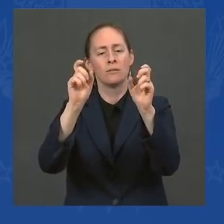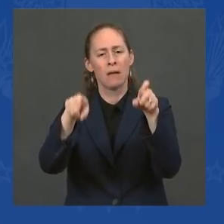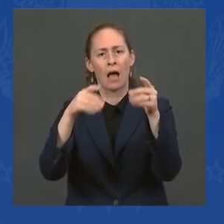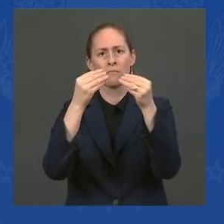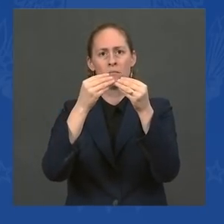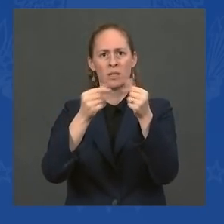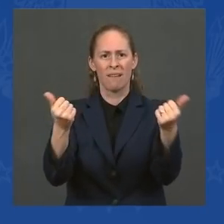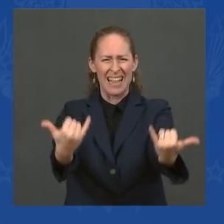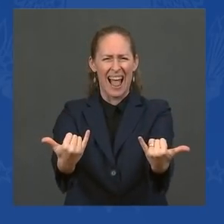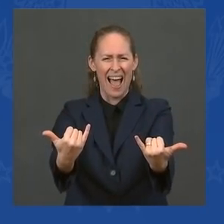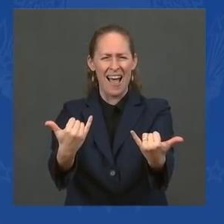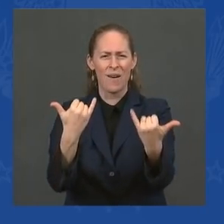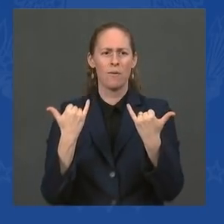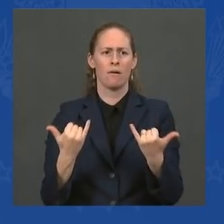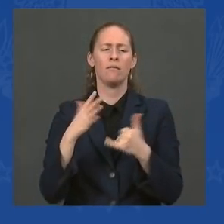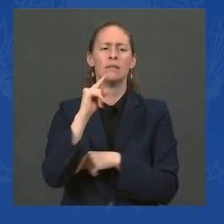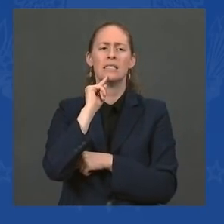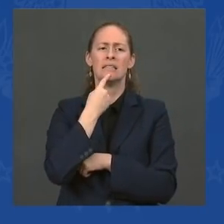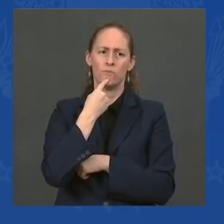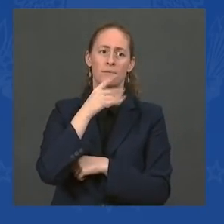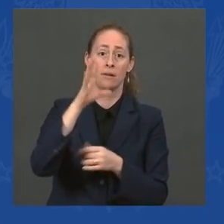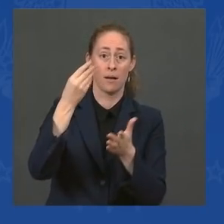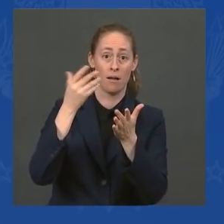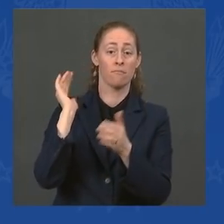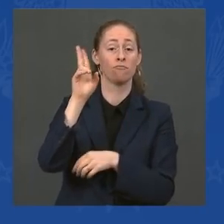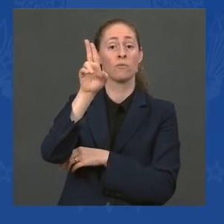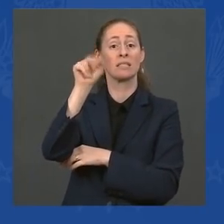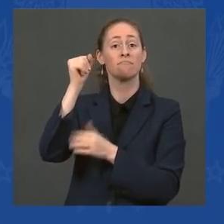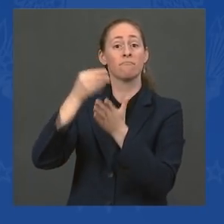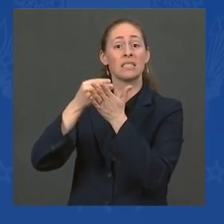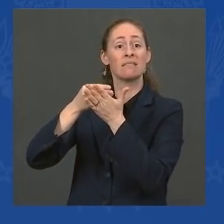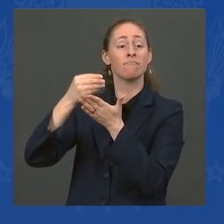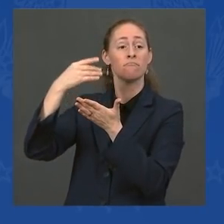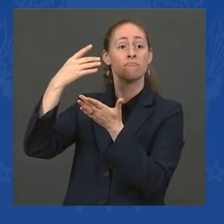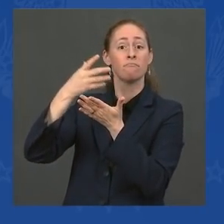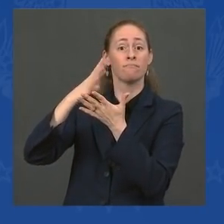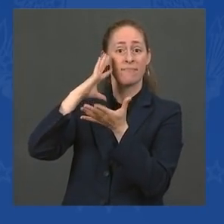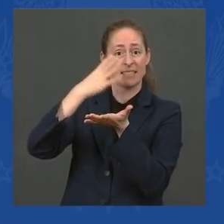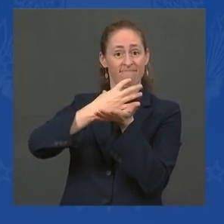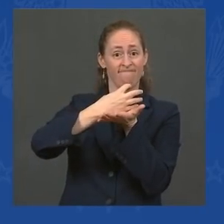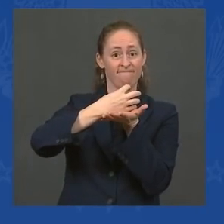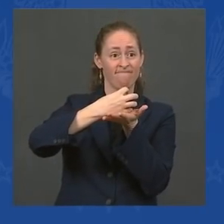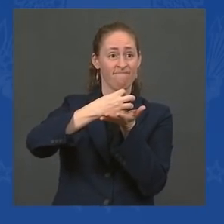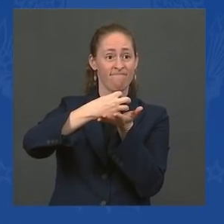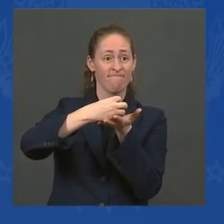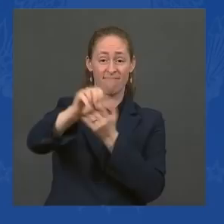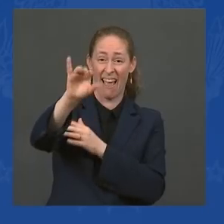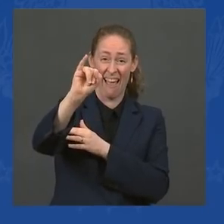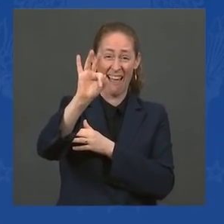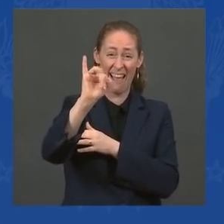Treasury will exhaust its extraordinary measures if Congress has not acted to raise or suspend